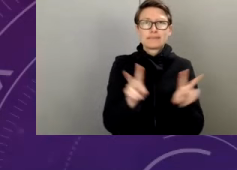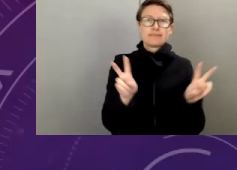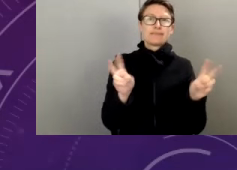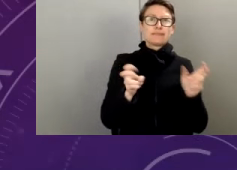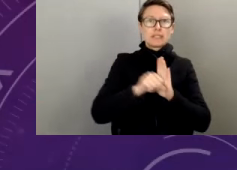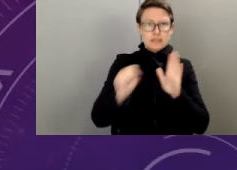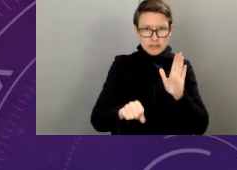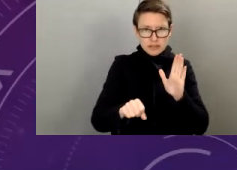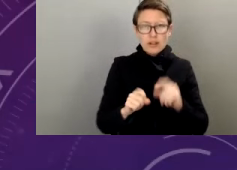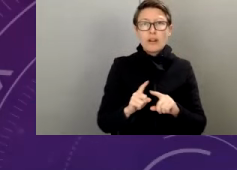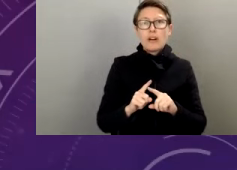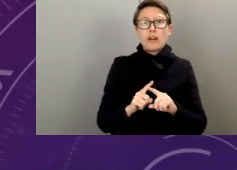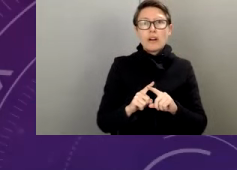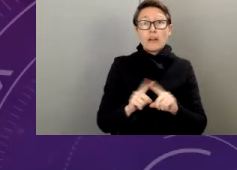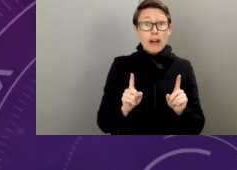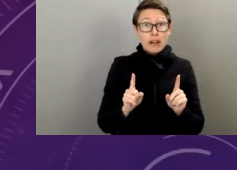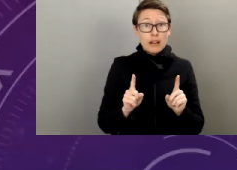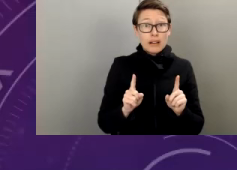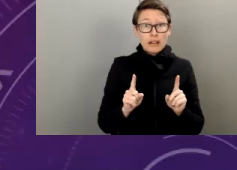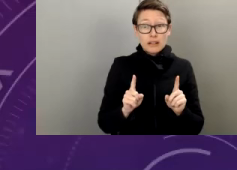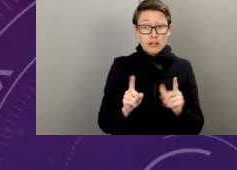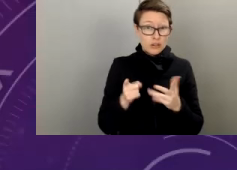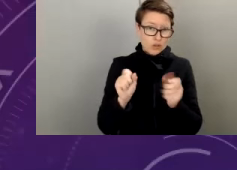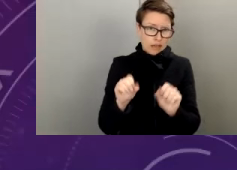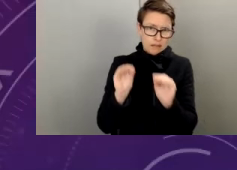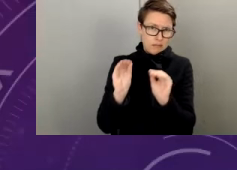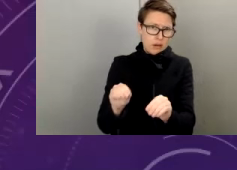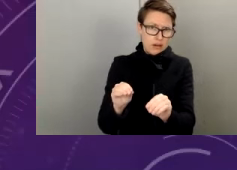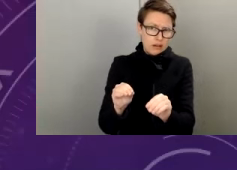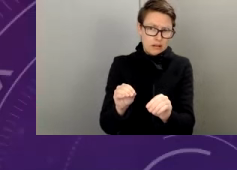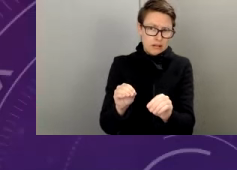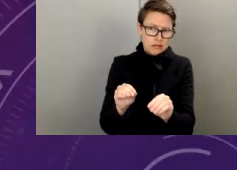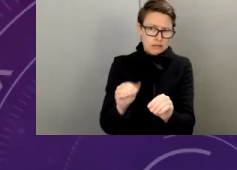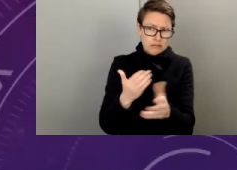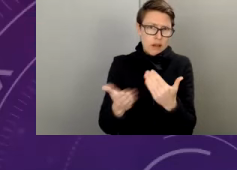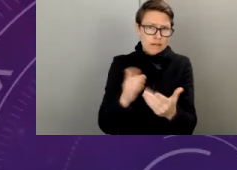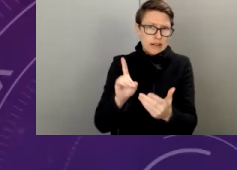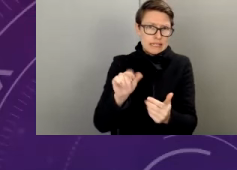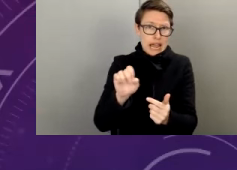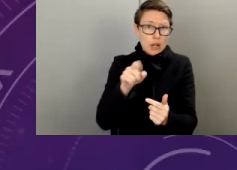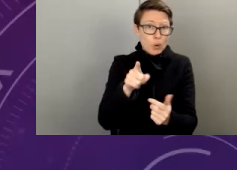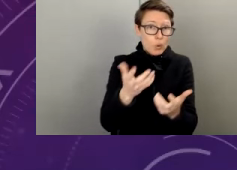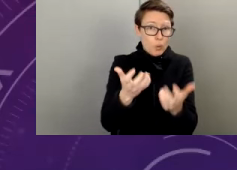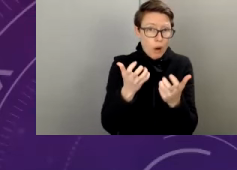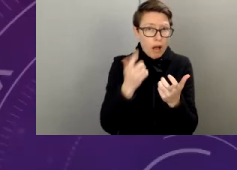but at this point you can give them any date you wish to get the student to to complete their work in order